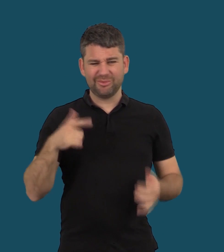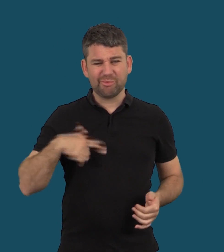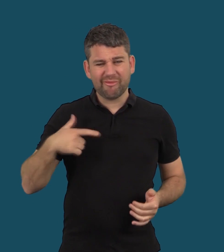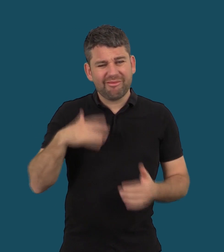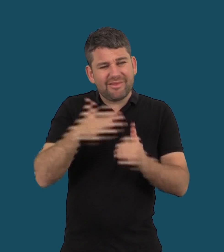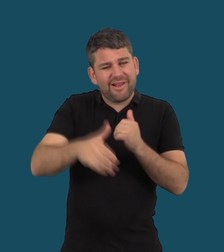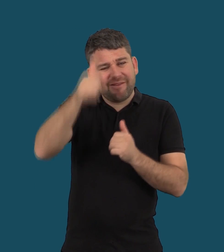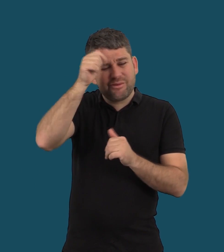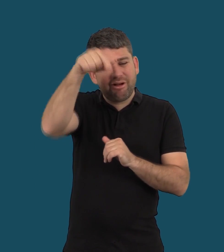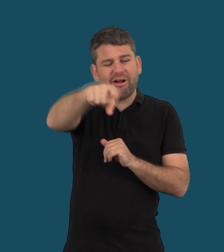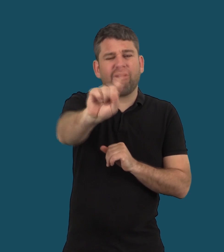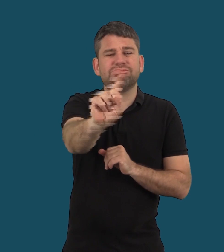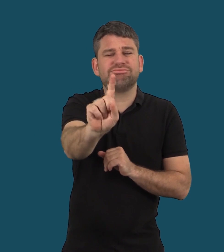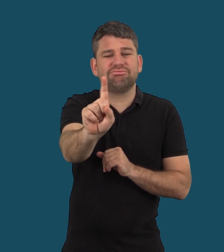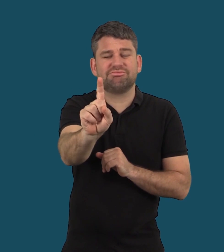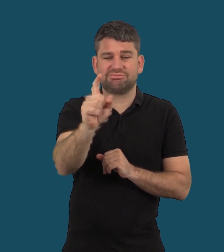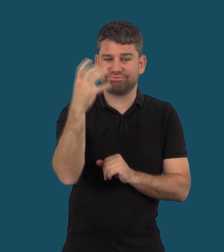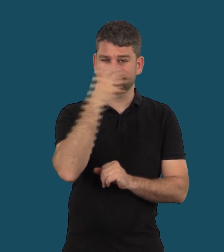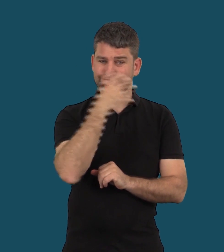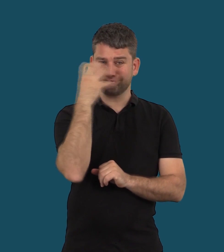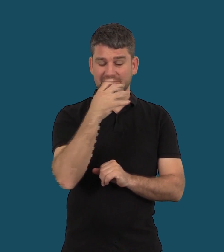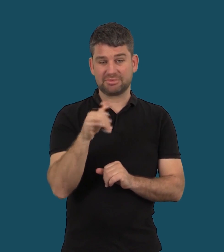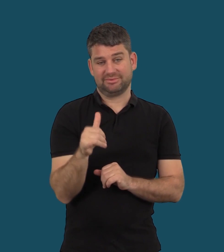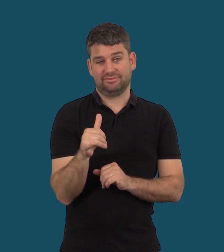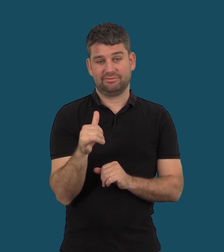Hazards resulting from the flood or flood damage may remain in your area,